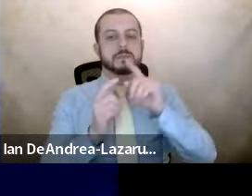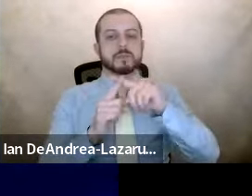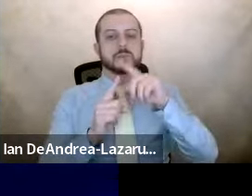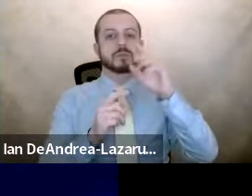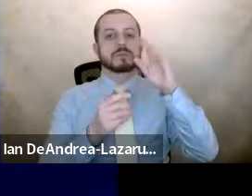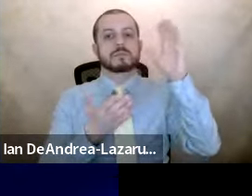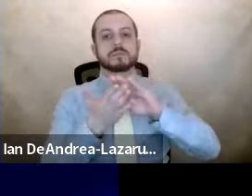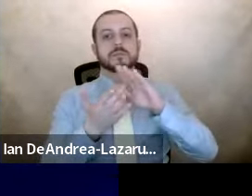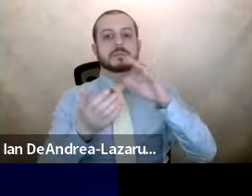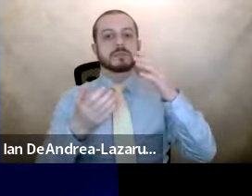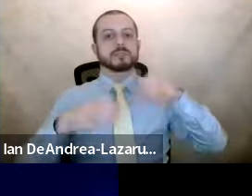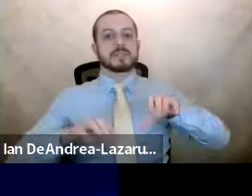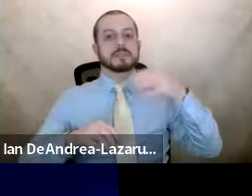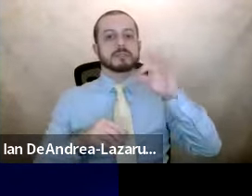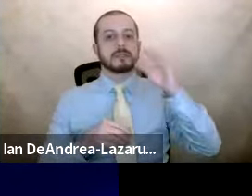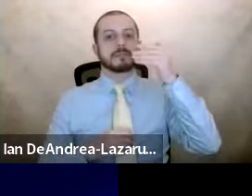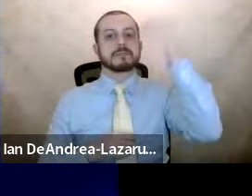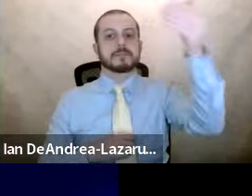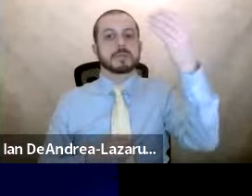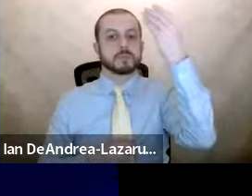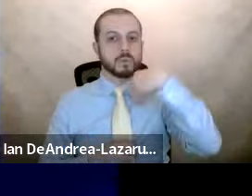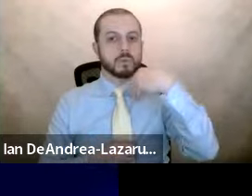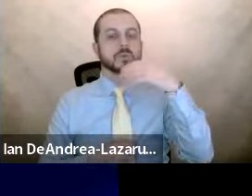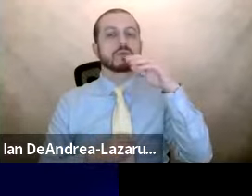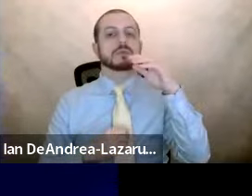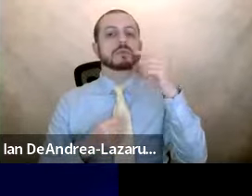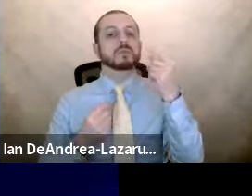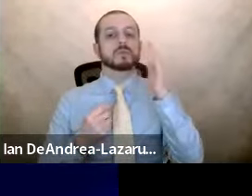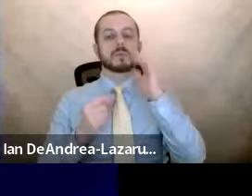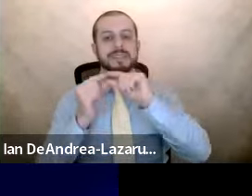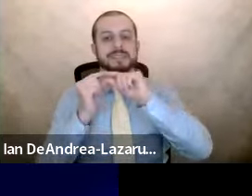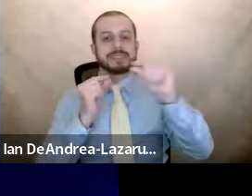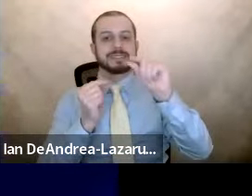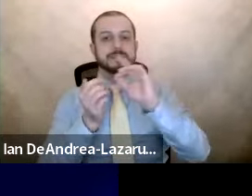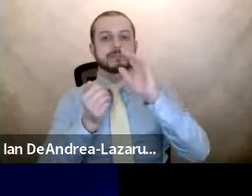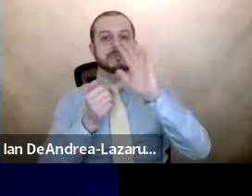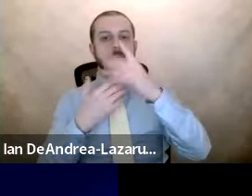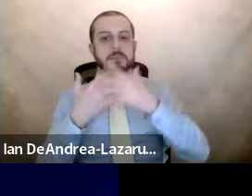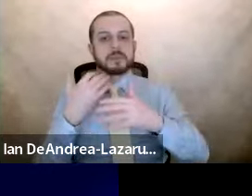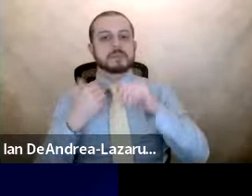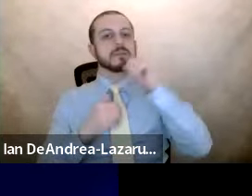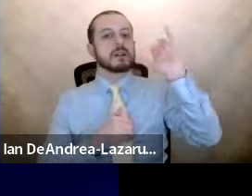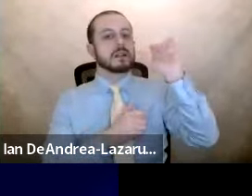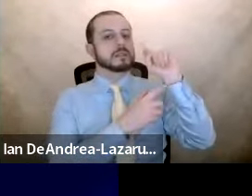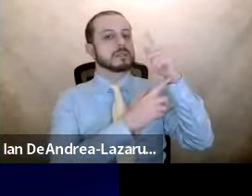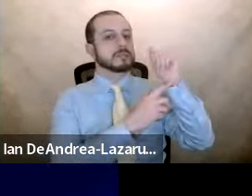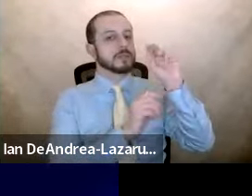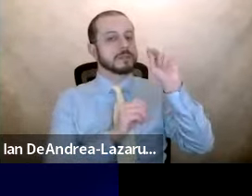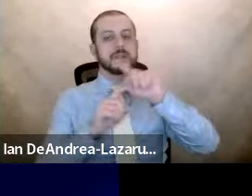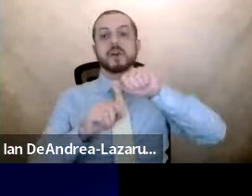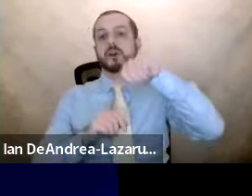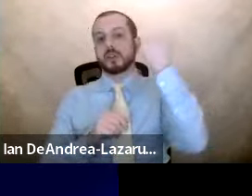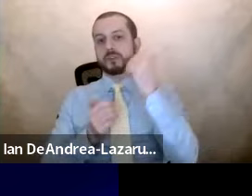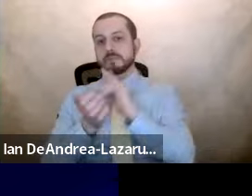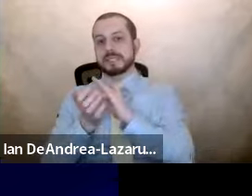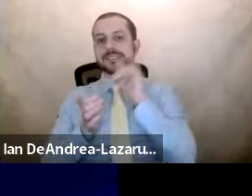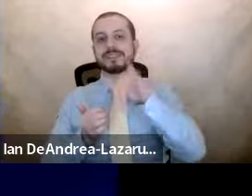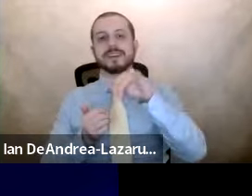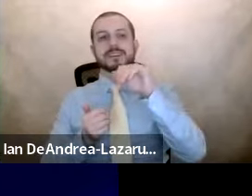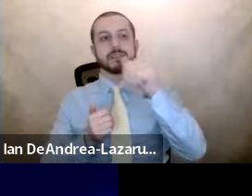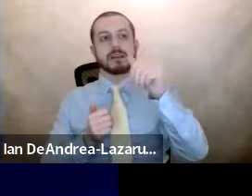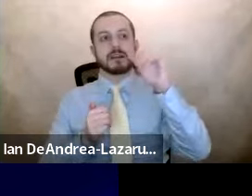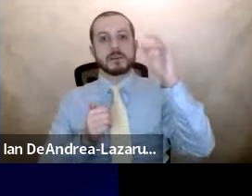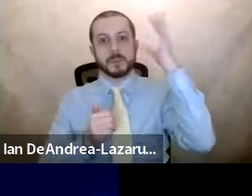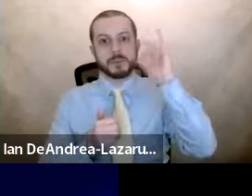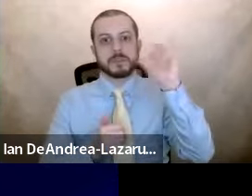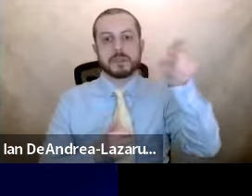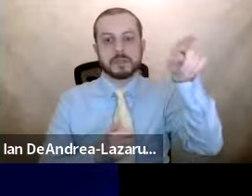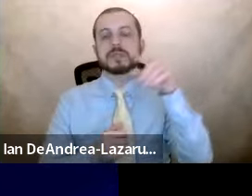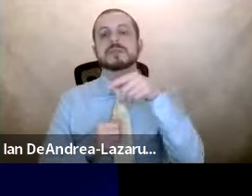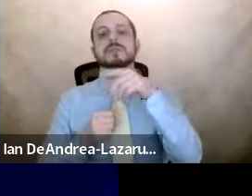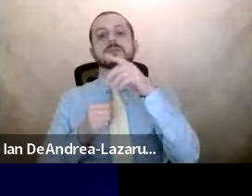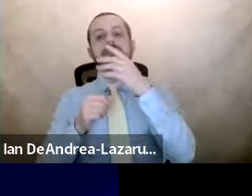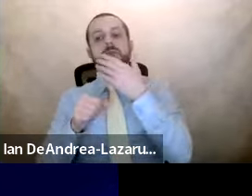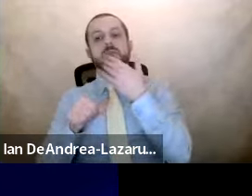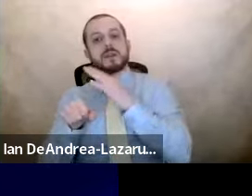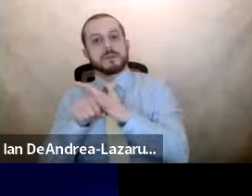And so, some anti-seizure medications are also given in the case of hemorrhage strokes.